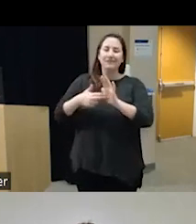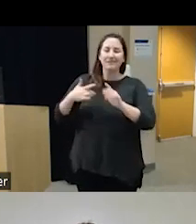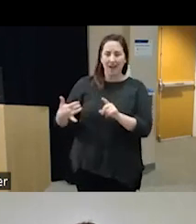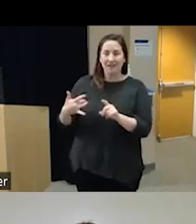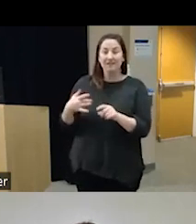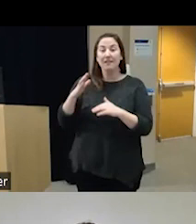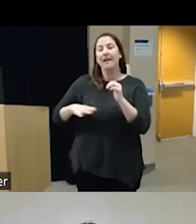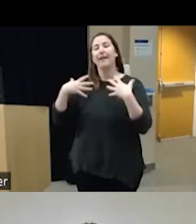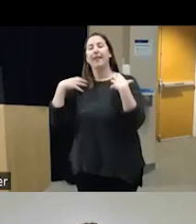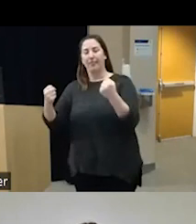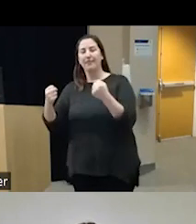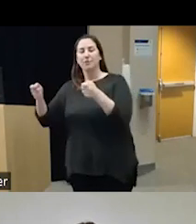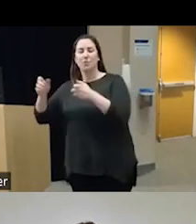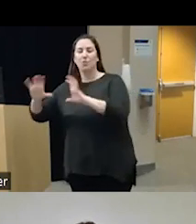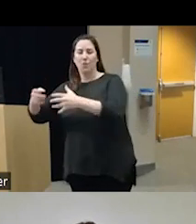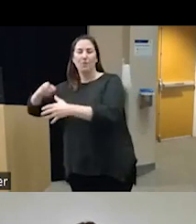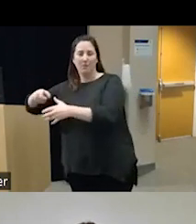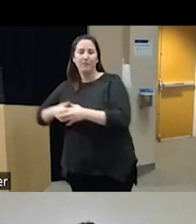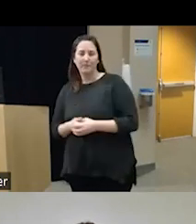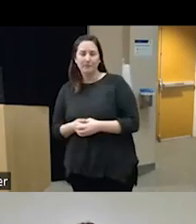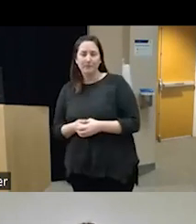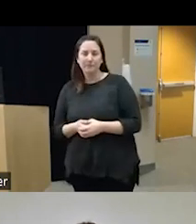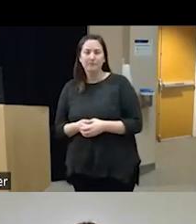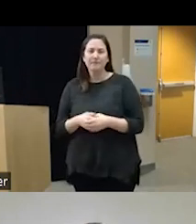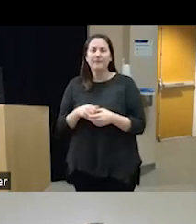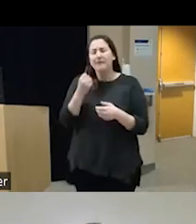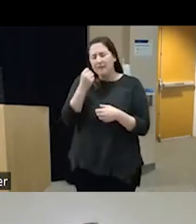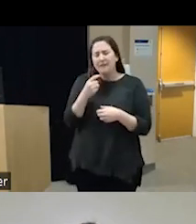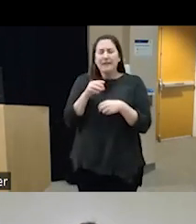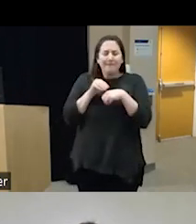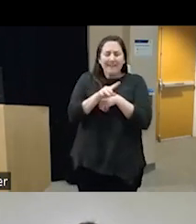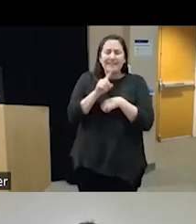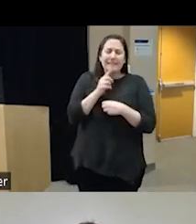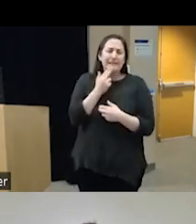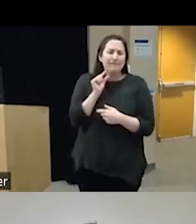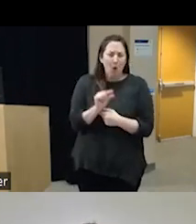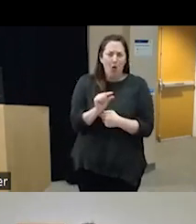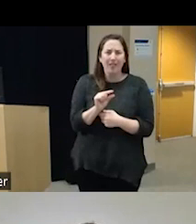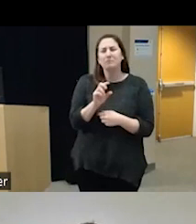controls. It was a small effect size 0.2. Remember 0.2 or small point five